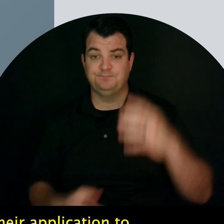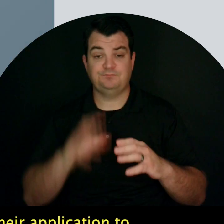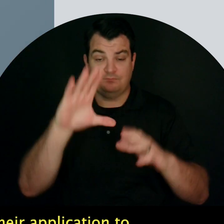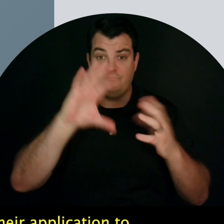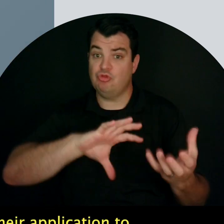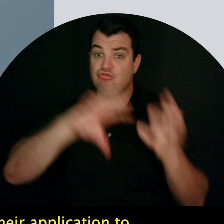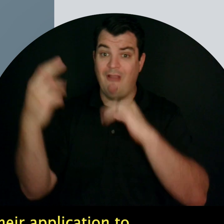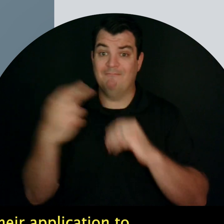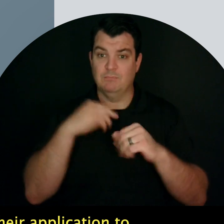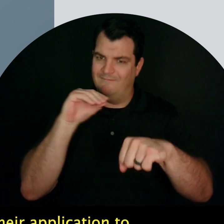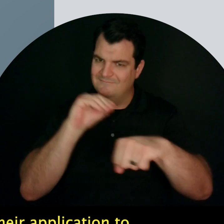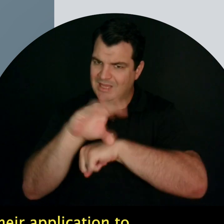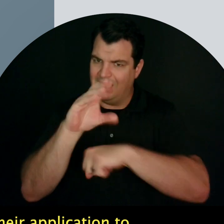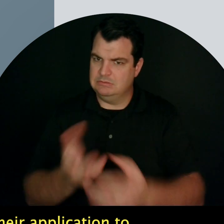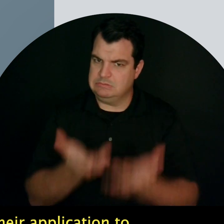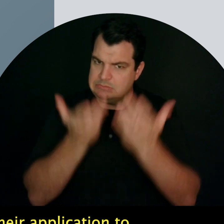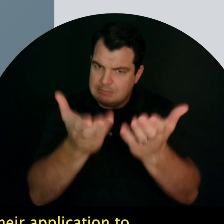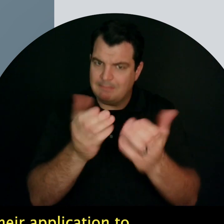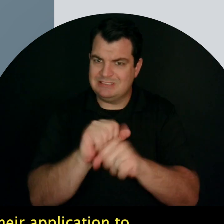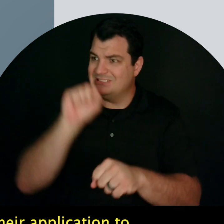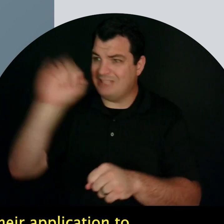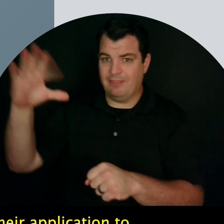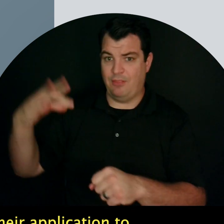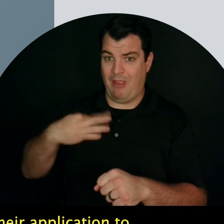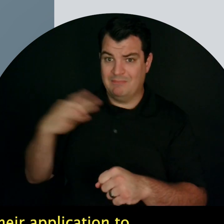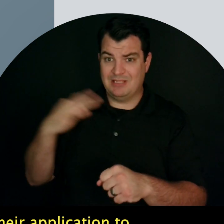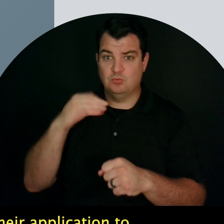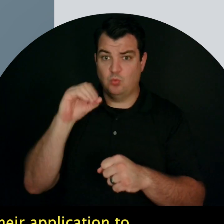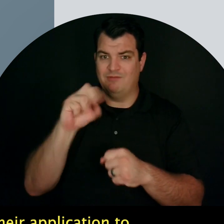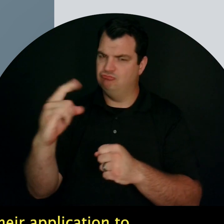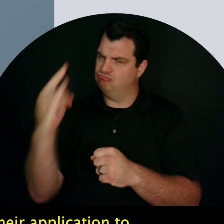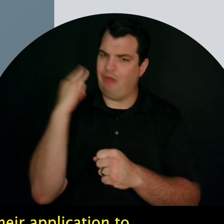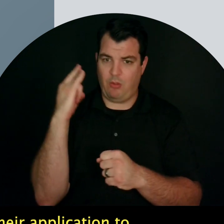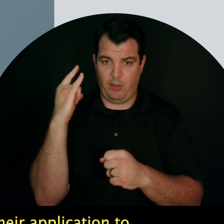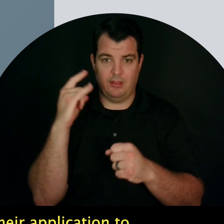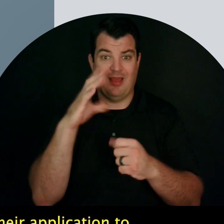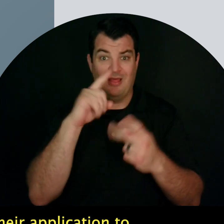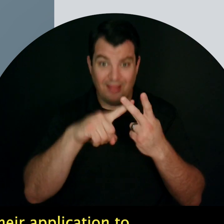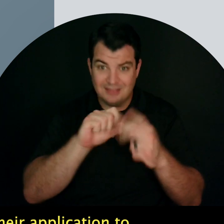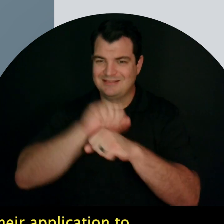Crime victims are advised to send their application to OVS right away and then send copies